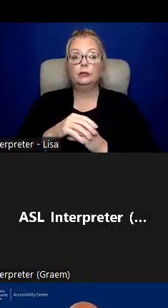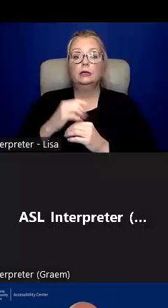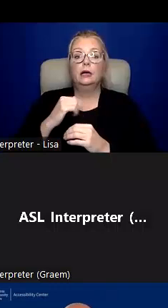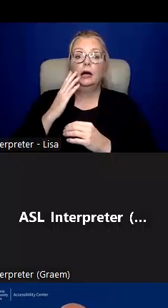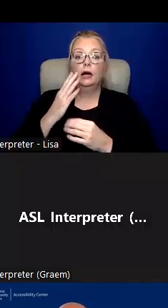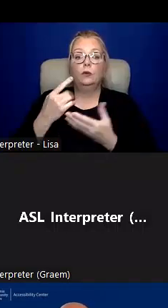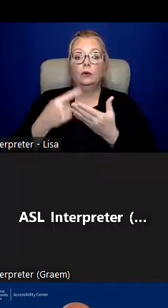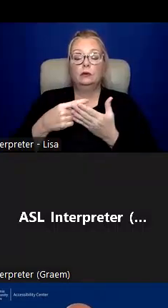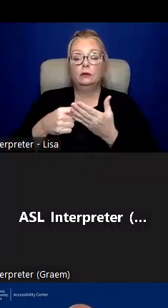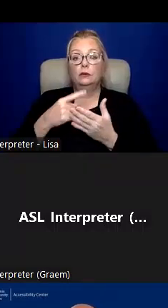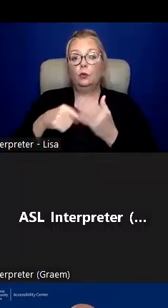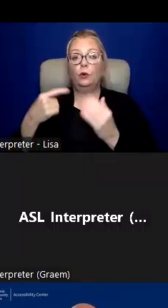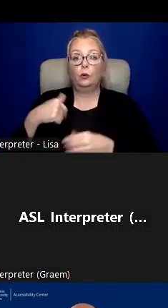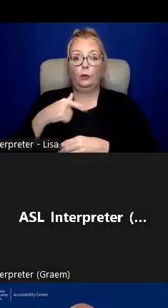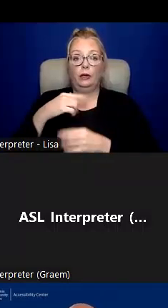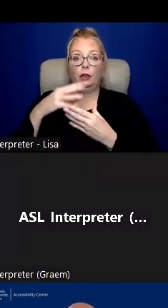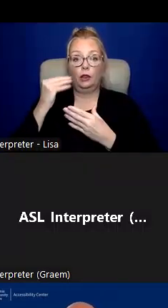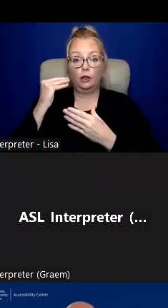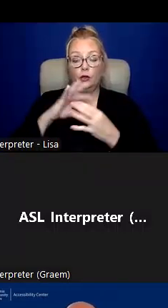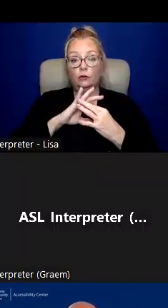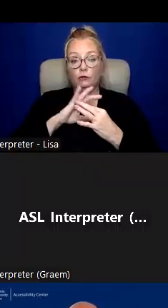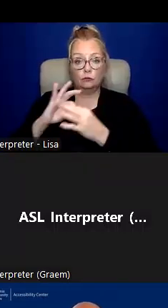that we learned in relation to this presentation today.